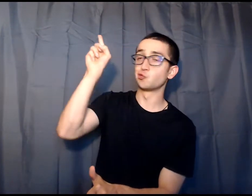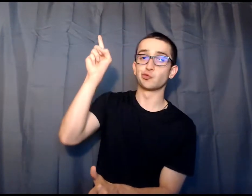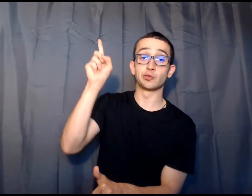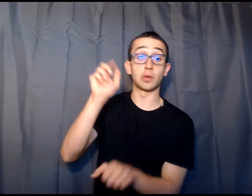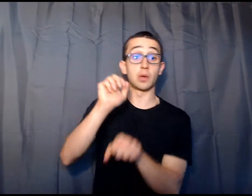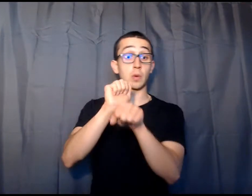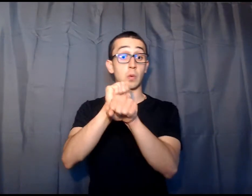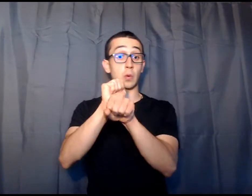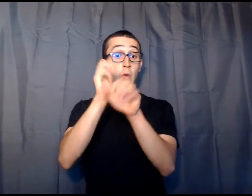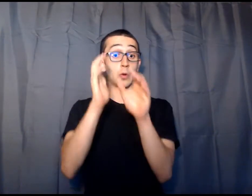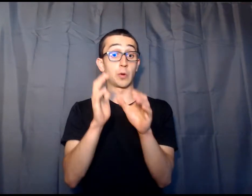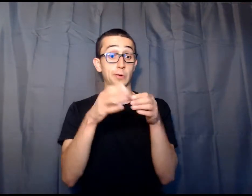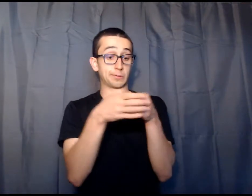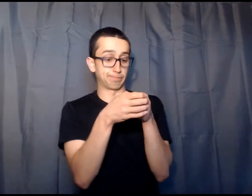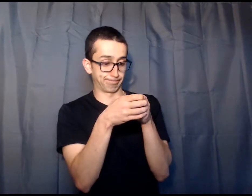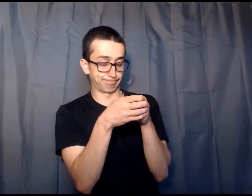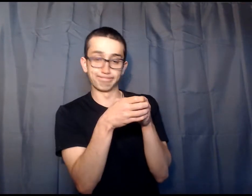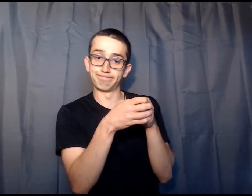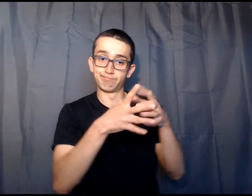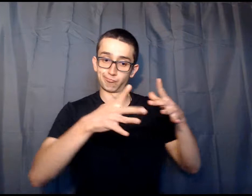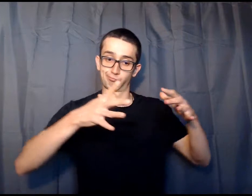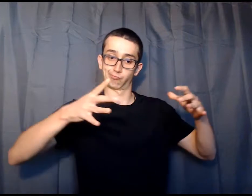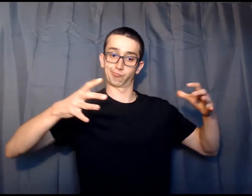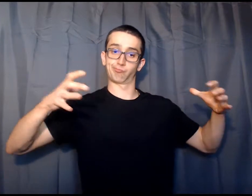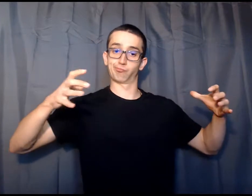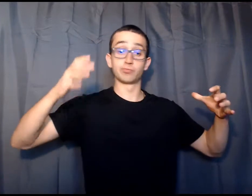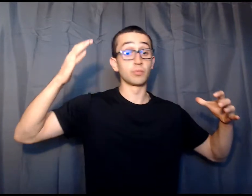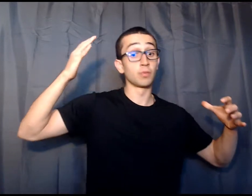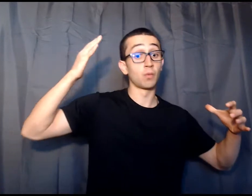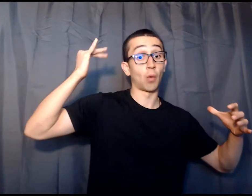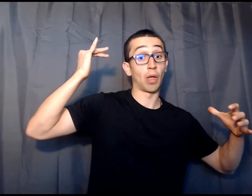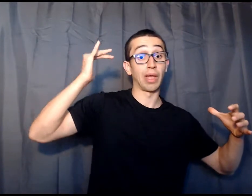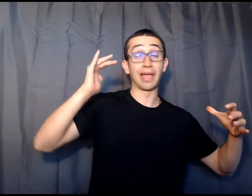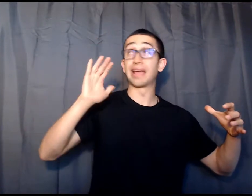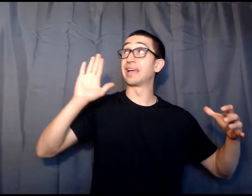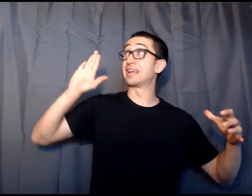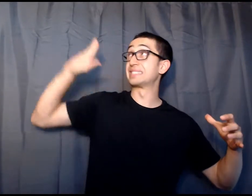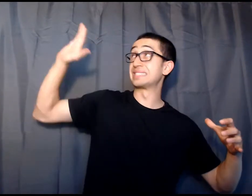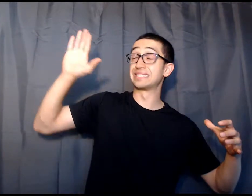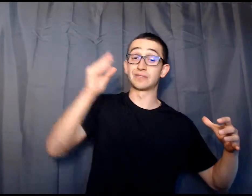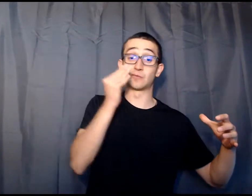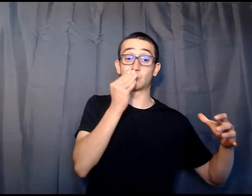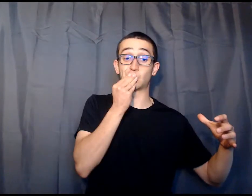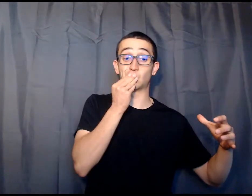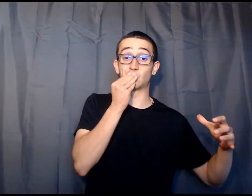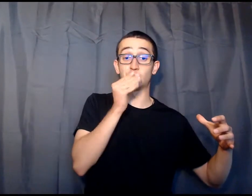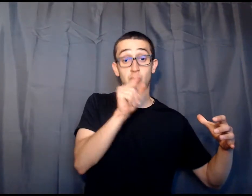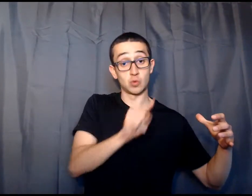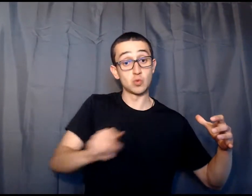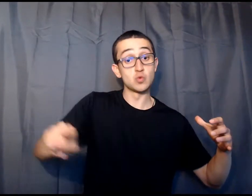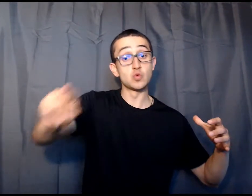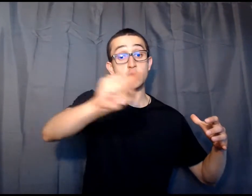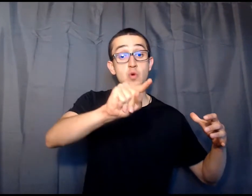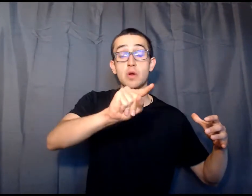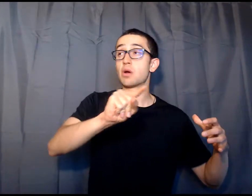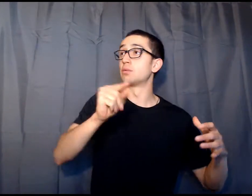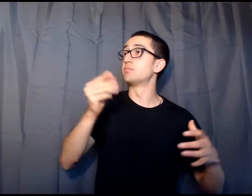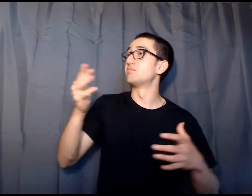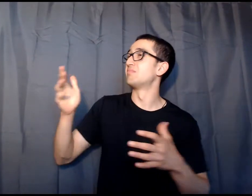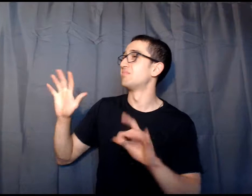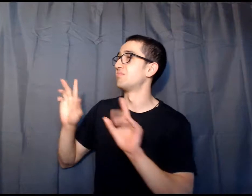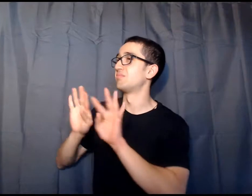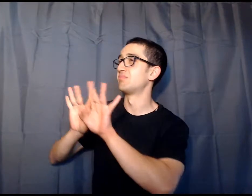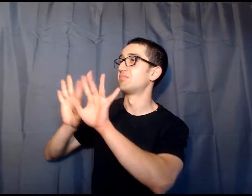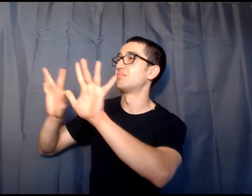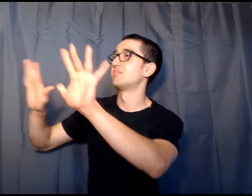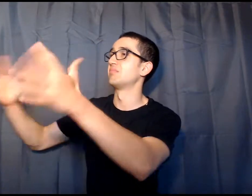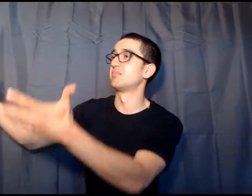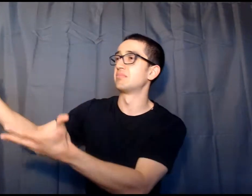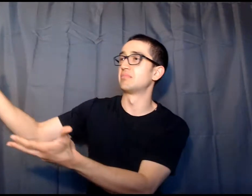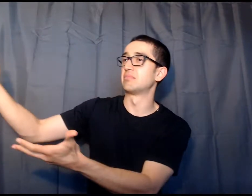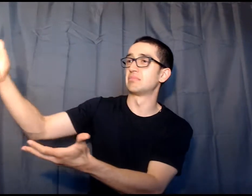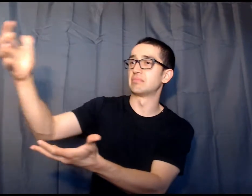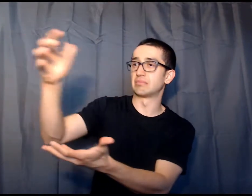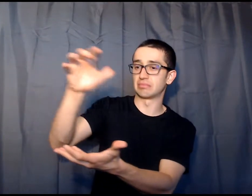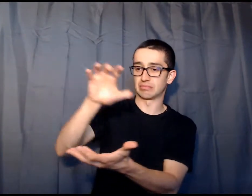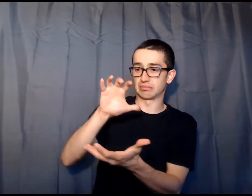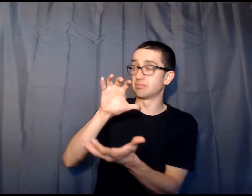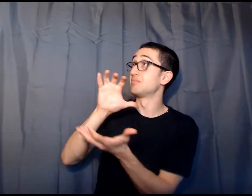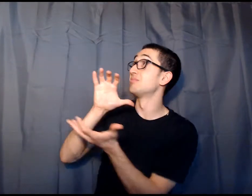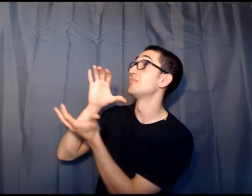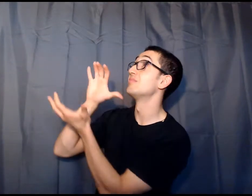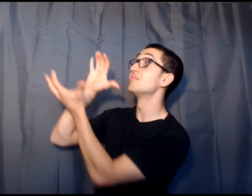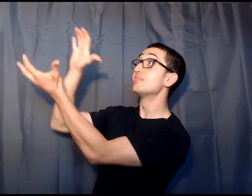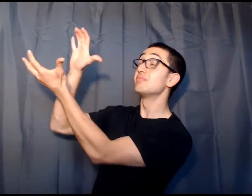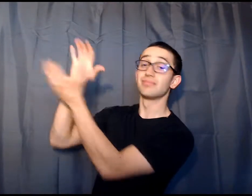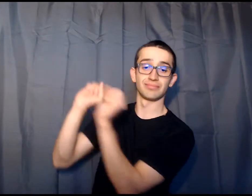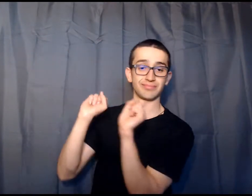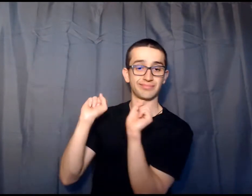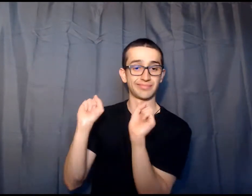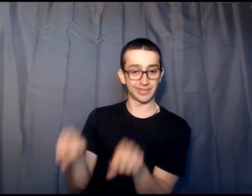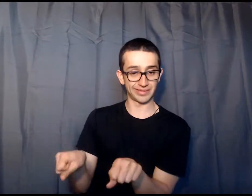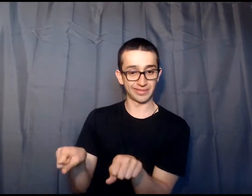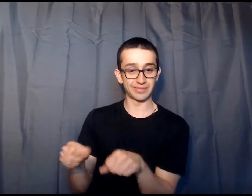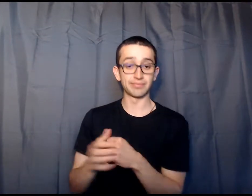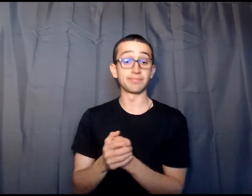to send out laborers for his harvest.